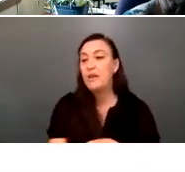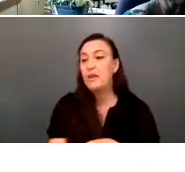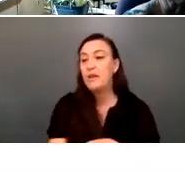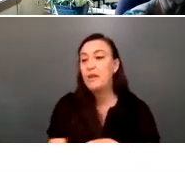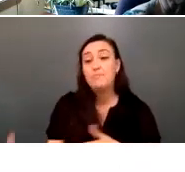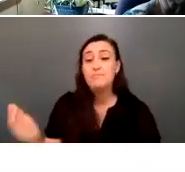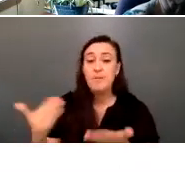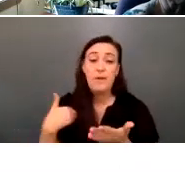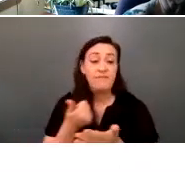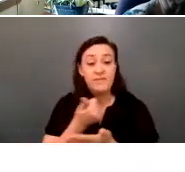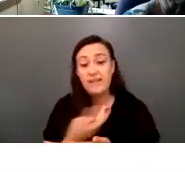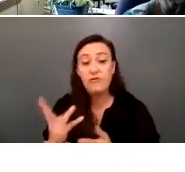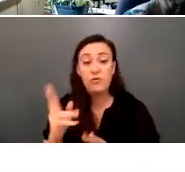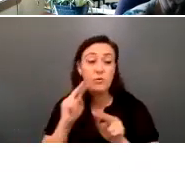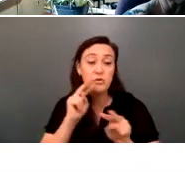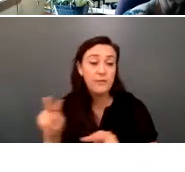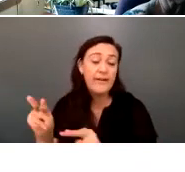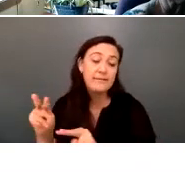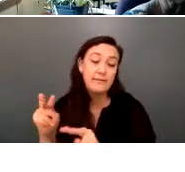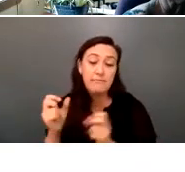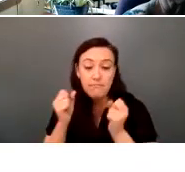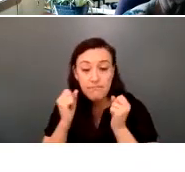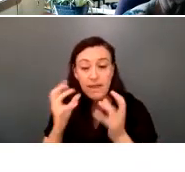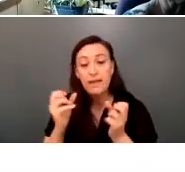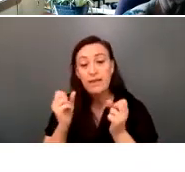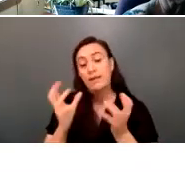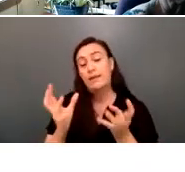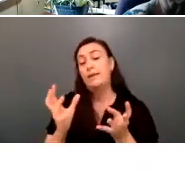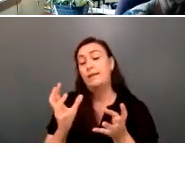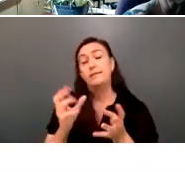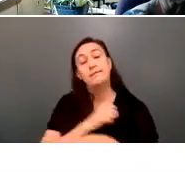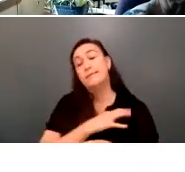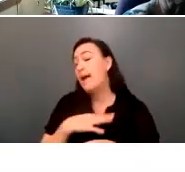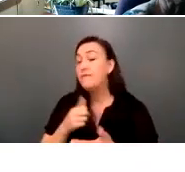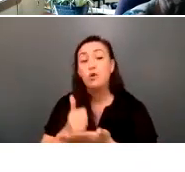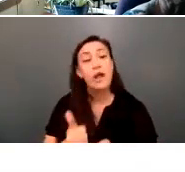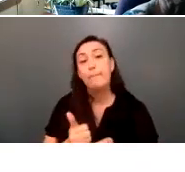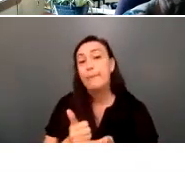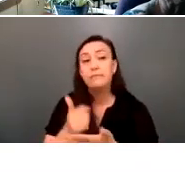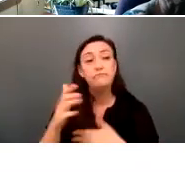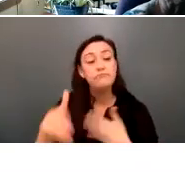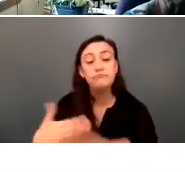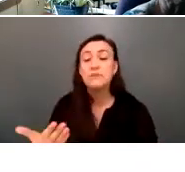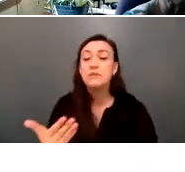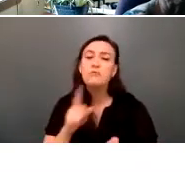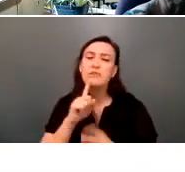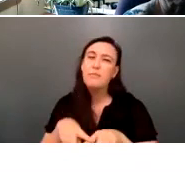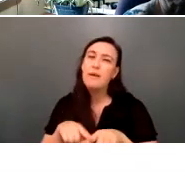You might have many people that are supervising many, many employment staff that are helping people. It really depends on your company and then